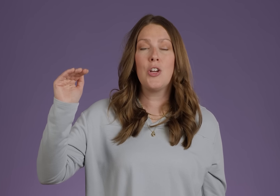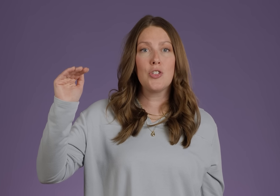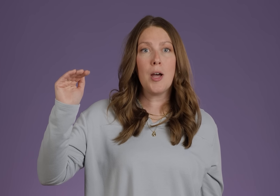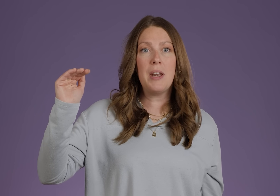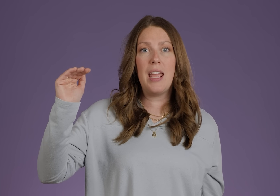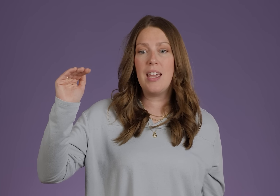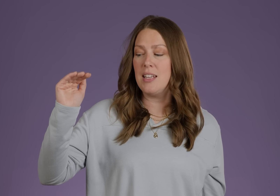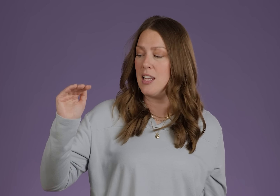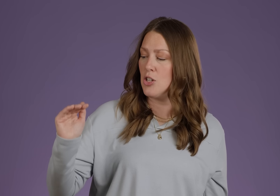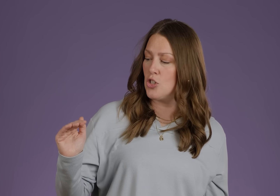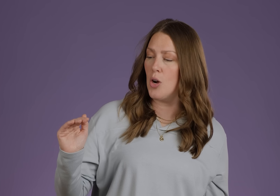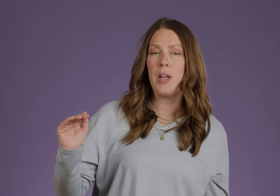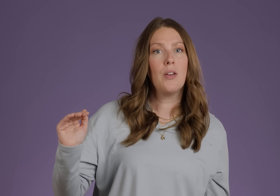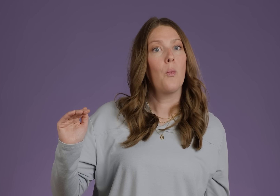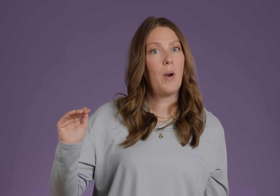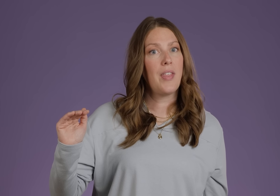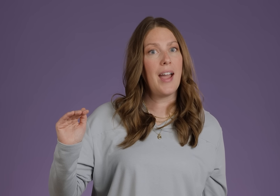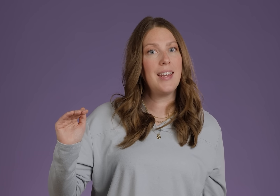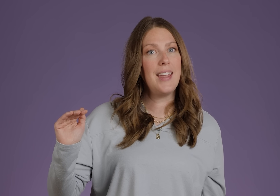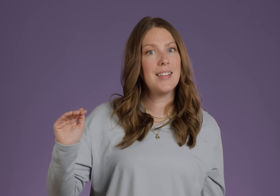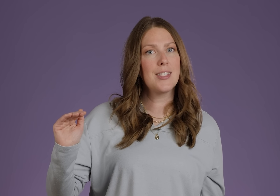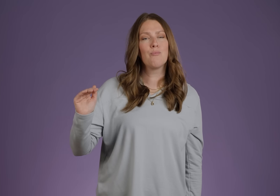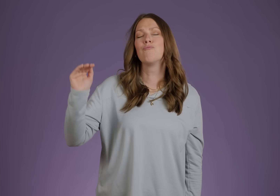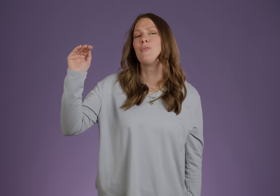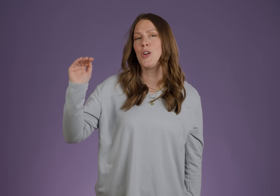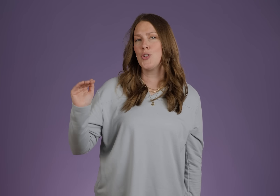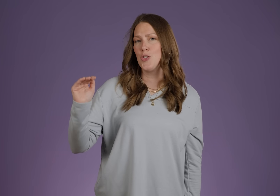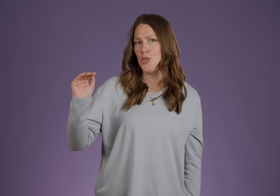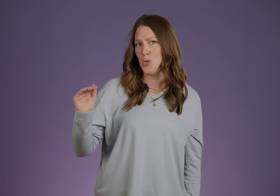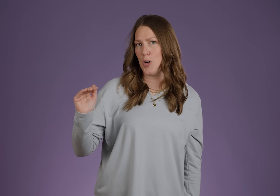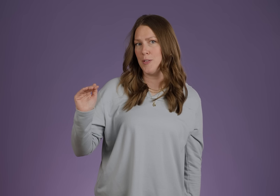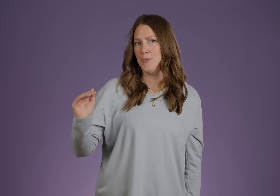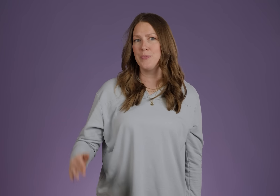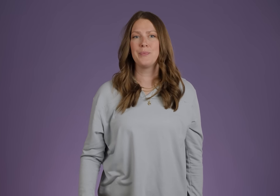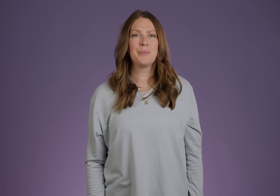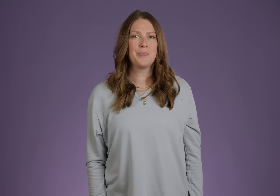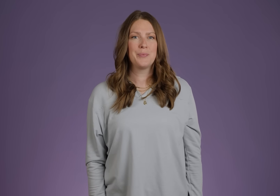Your dominant hand is showing where the height is short